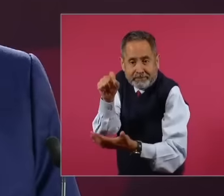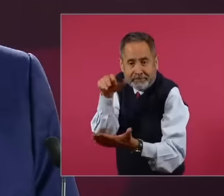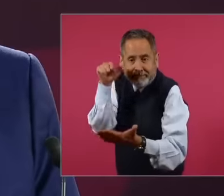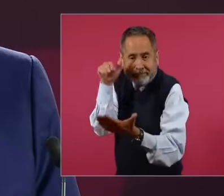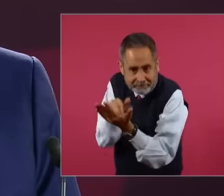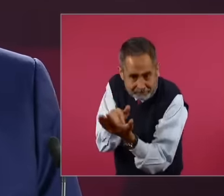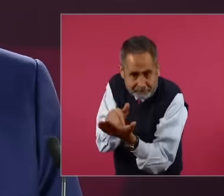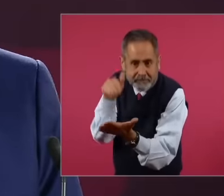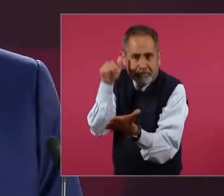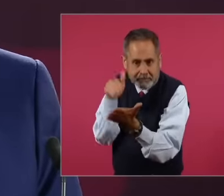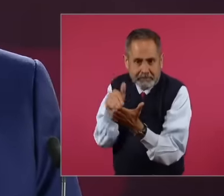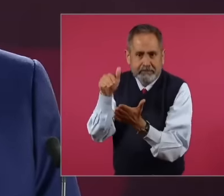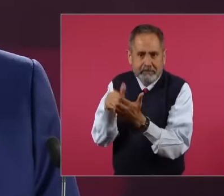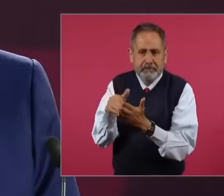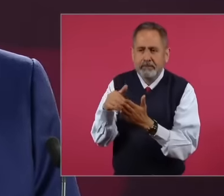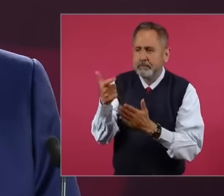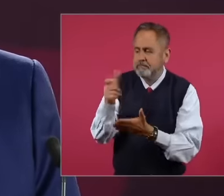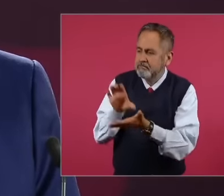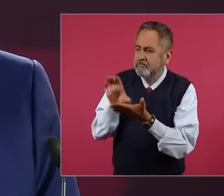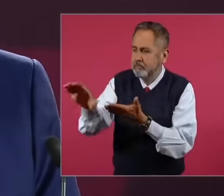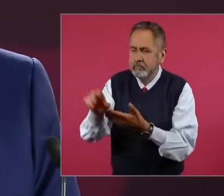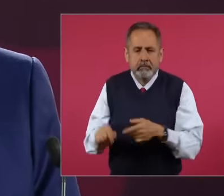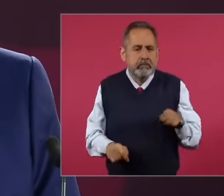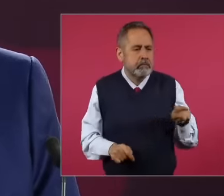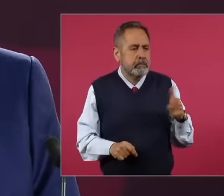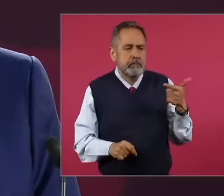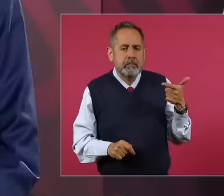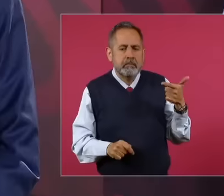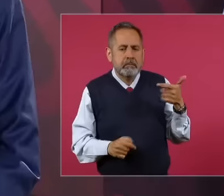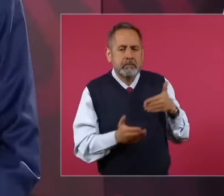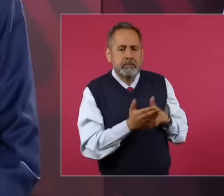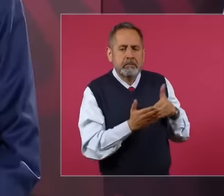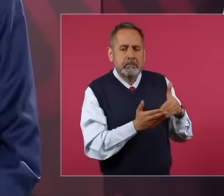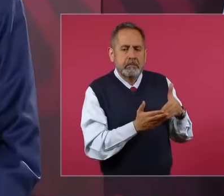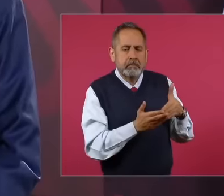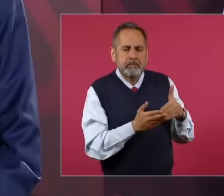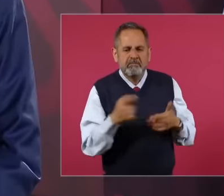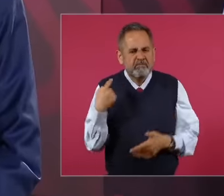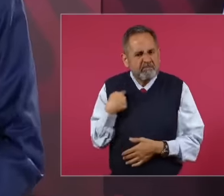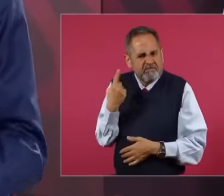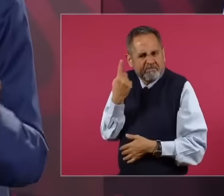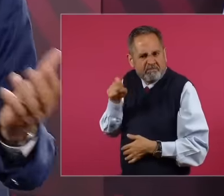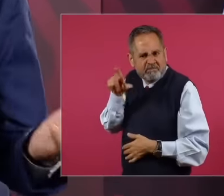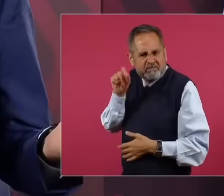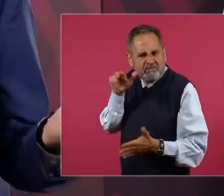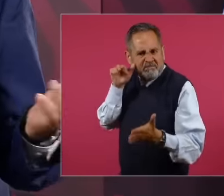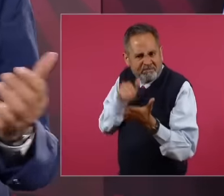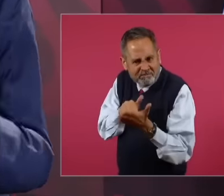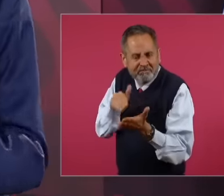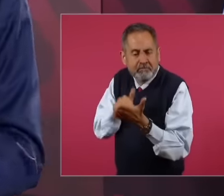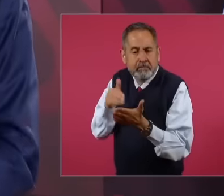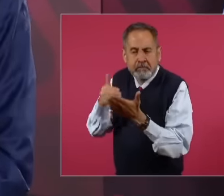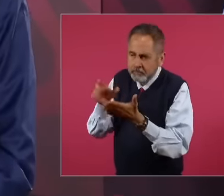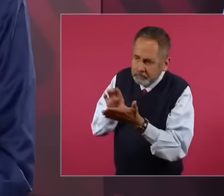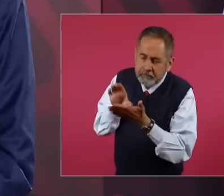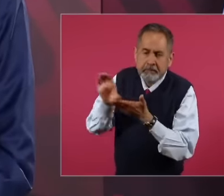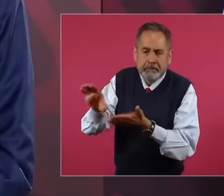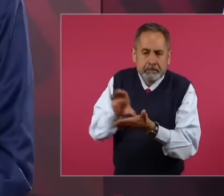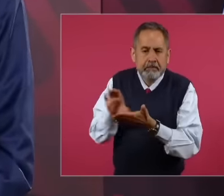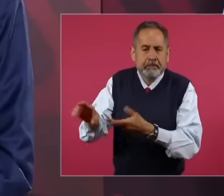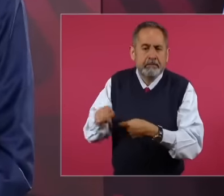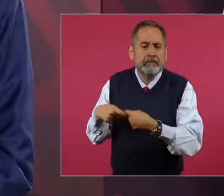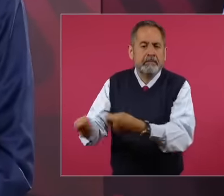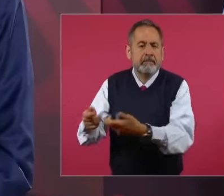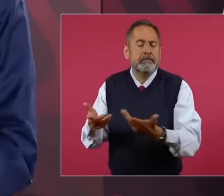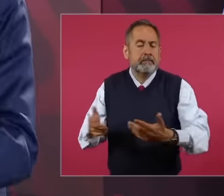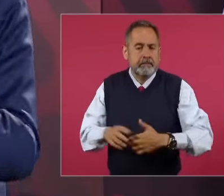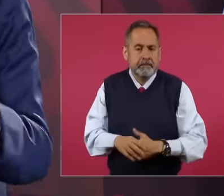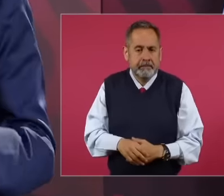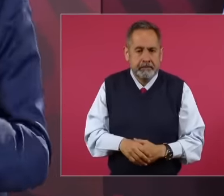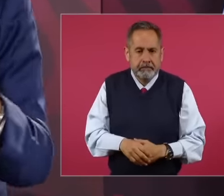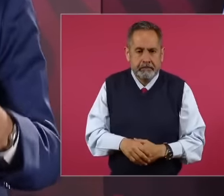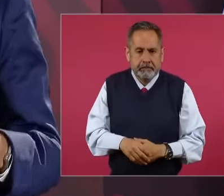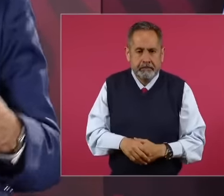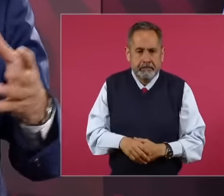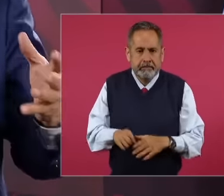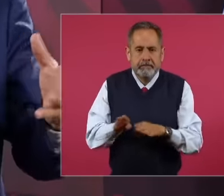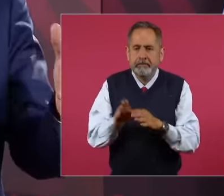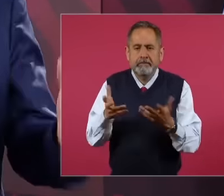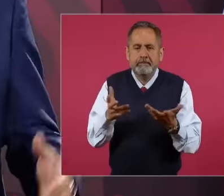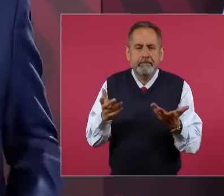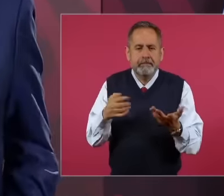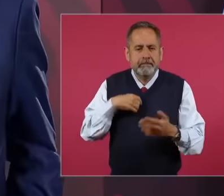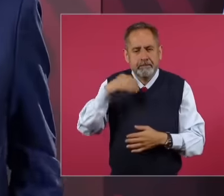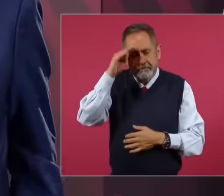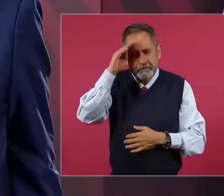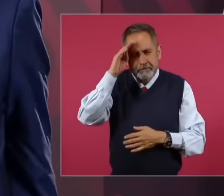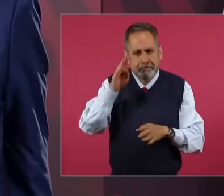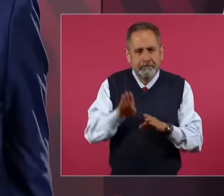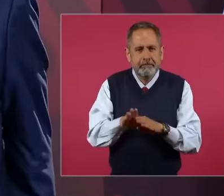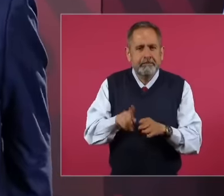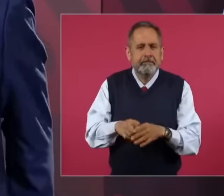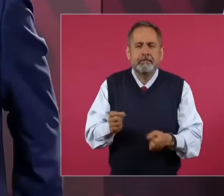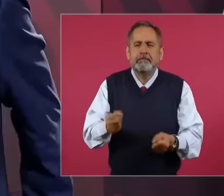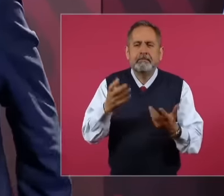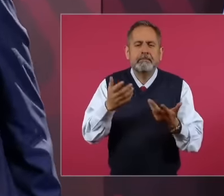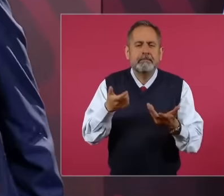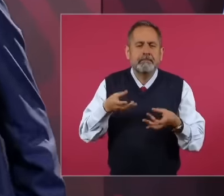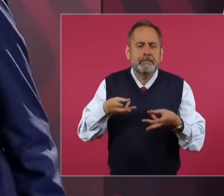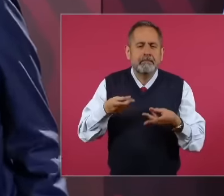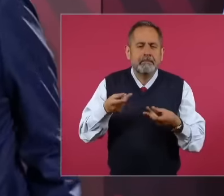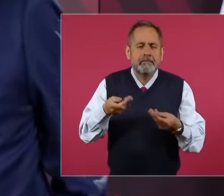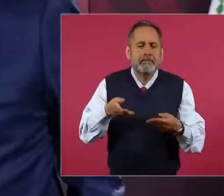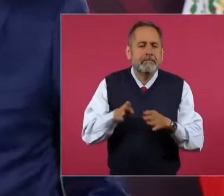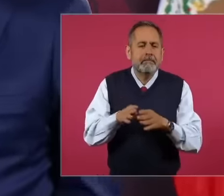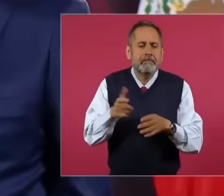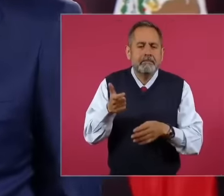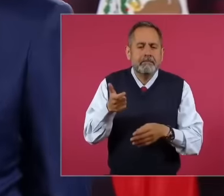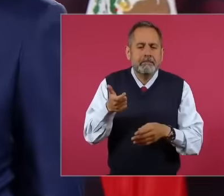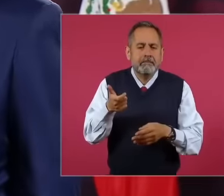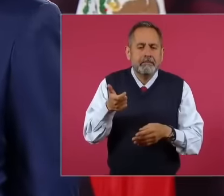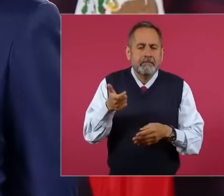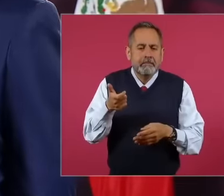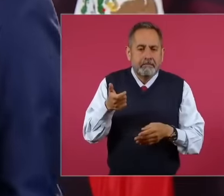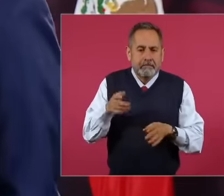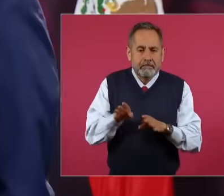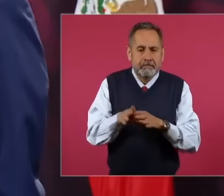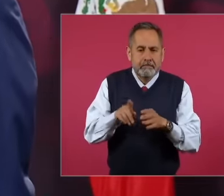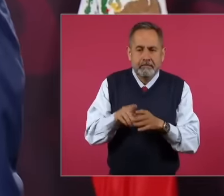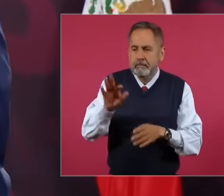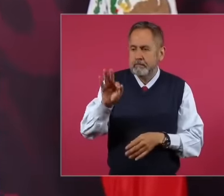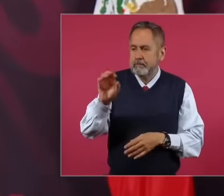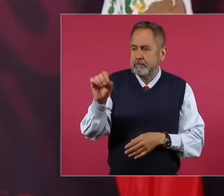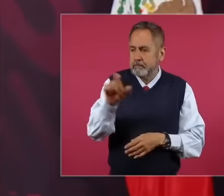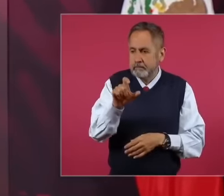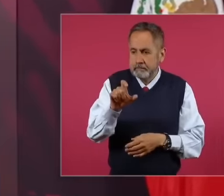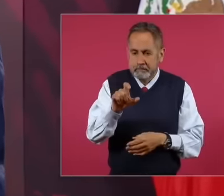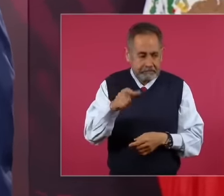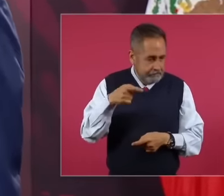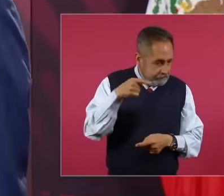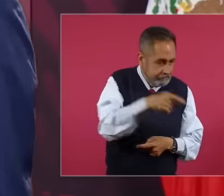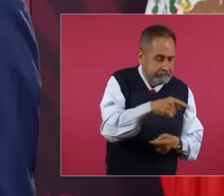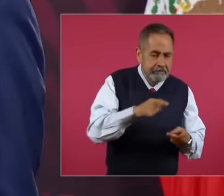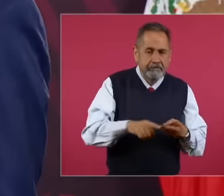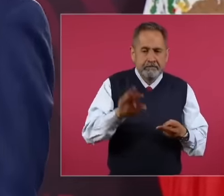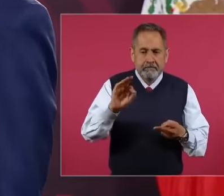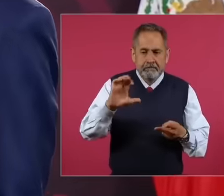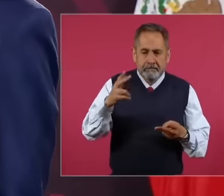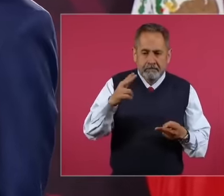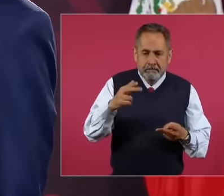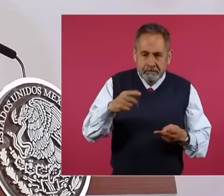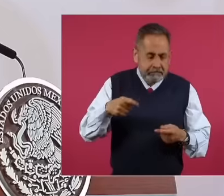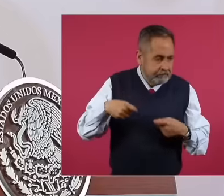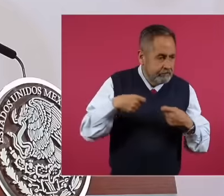pesos what did they do just think about how much money Fox Cal received due to high